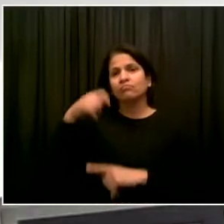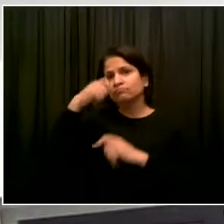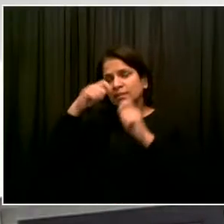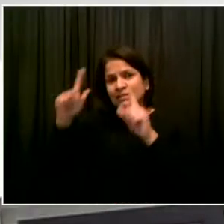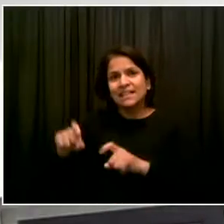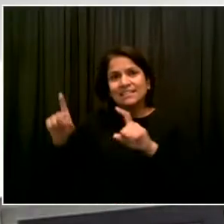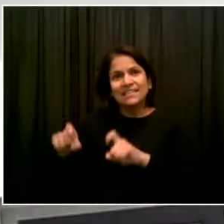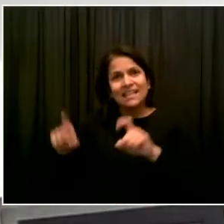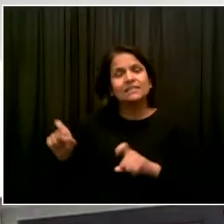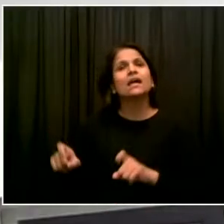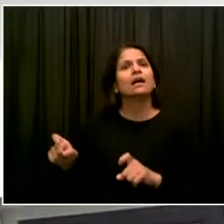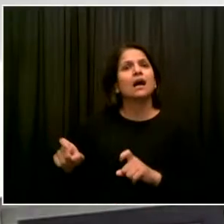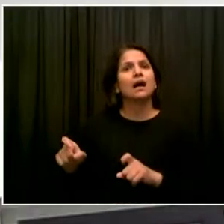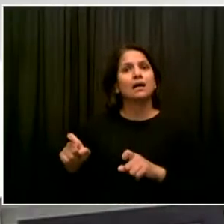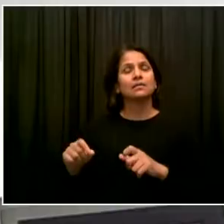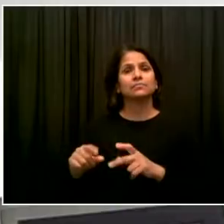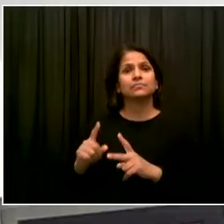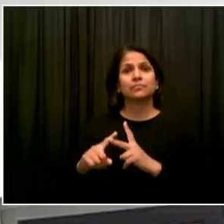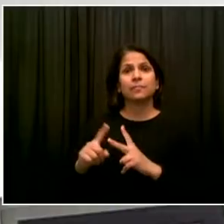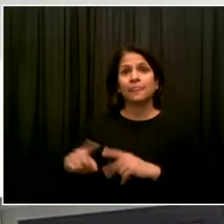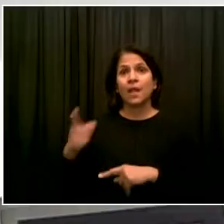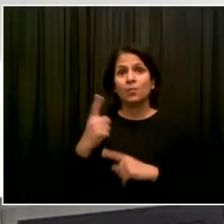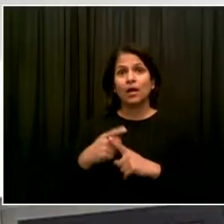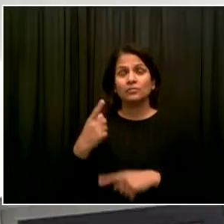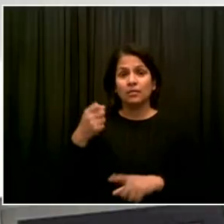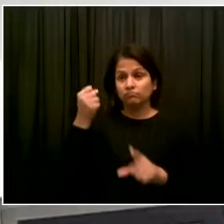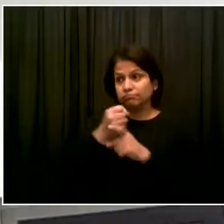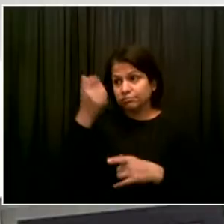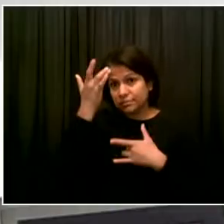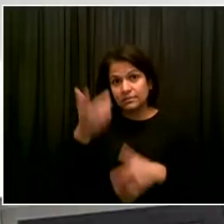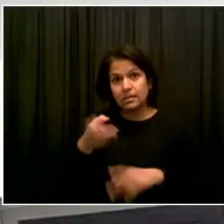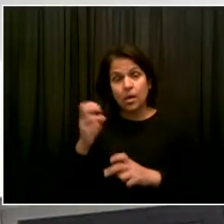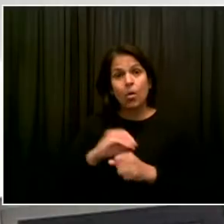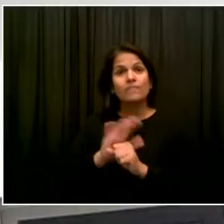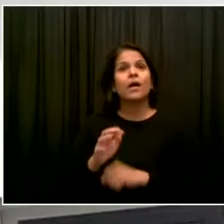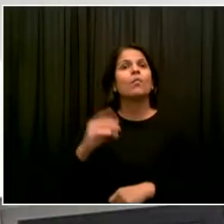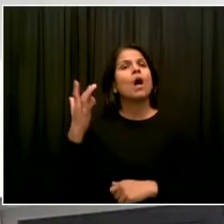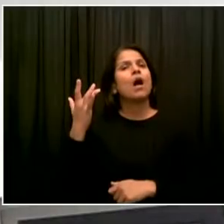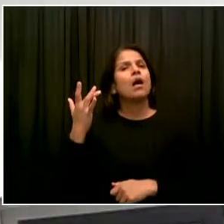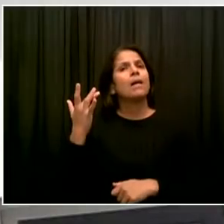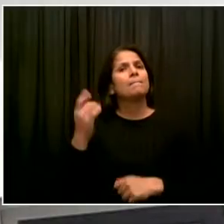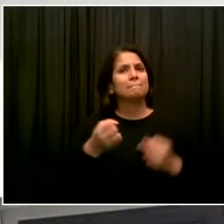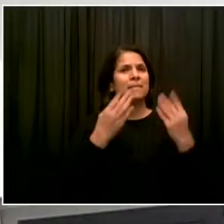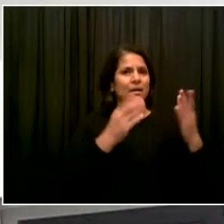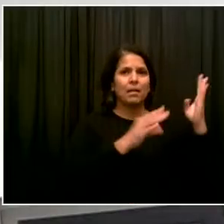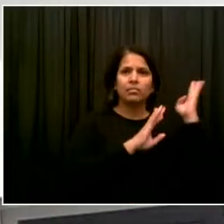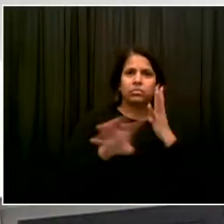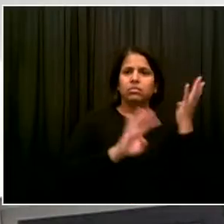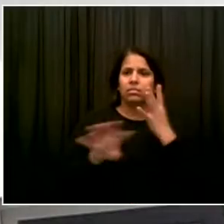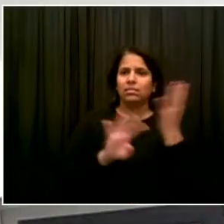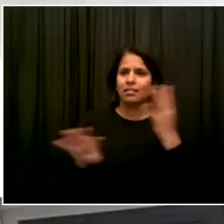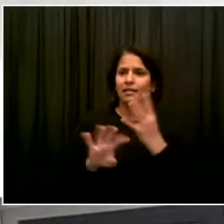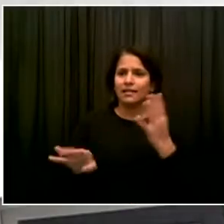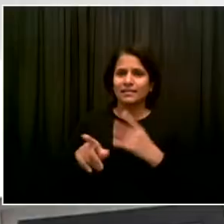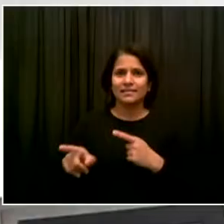SITES THAT MIGHT HAVE TWO PEOLEP DOING NASAL SWABS AND ONE OF THE